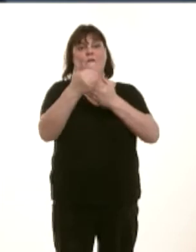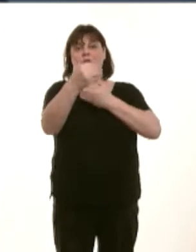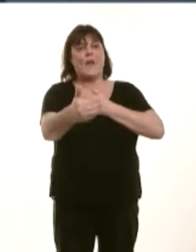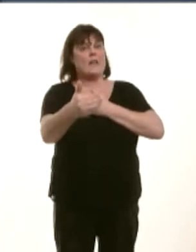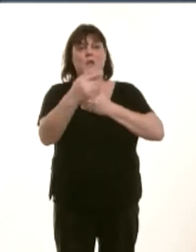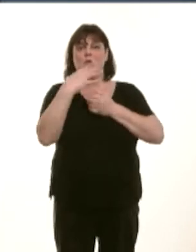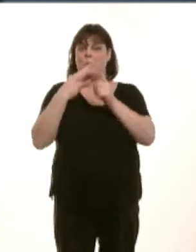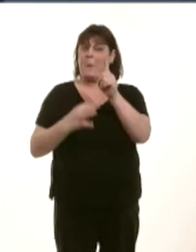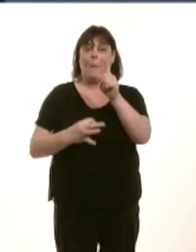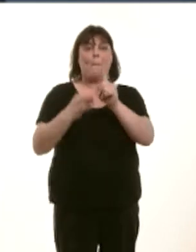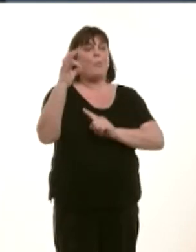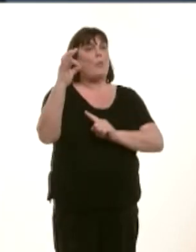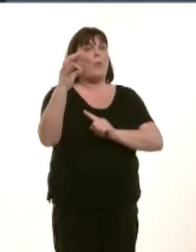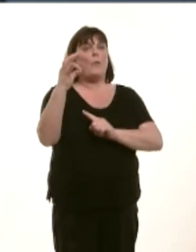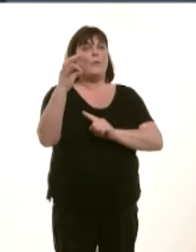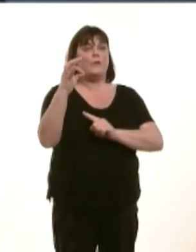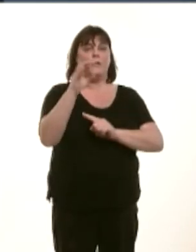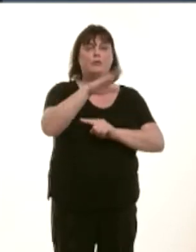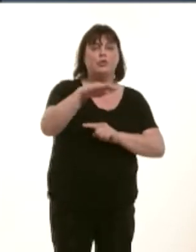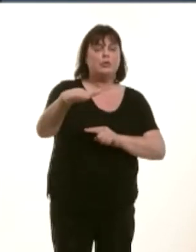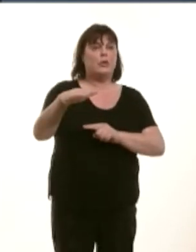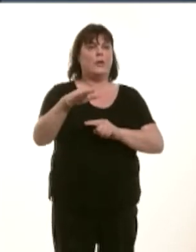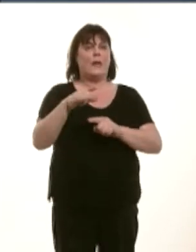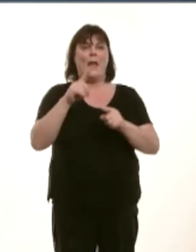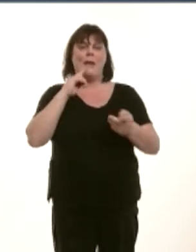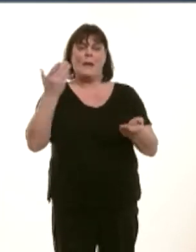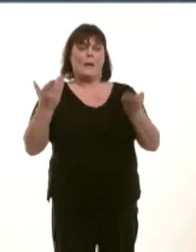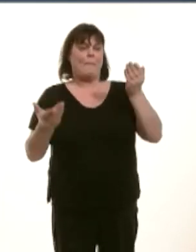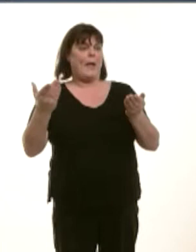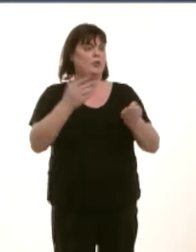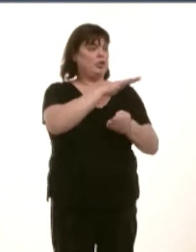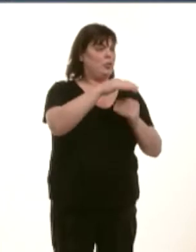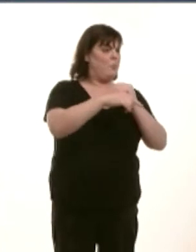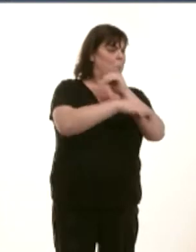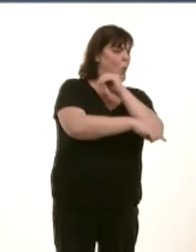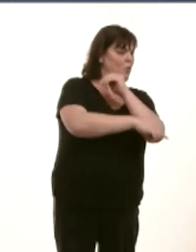changes in the differences in outcomes for children from poorer backgrounds. Why has